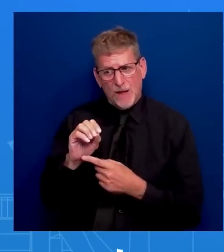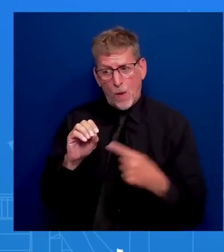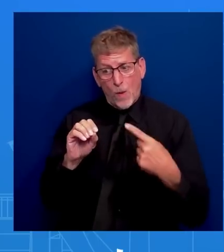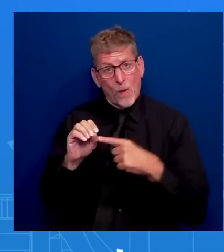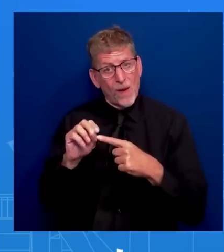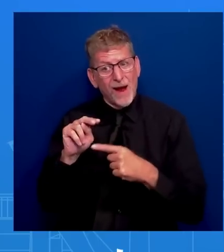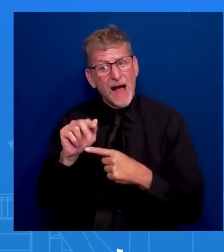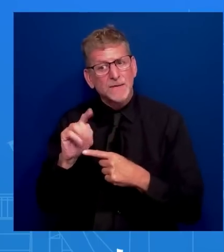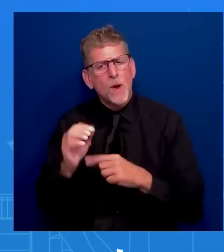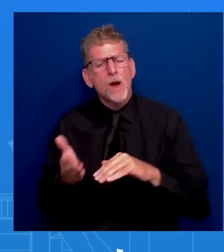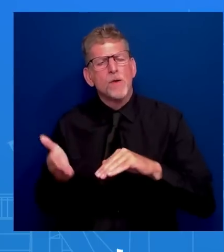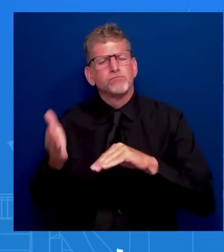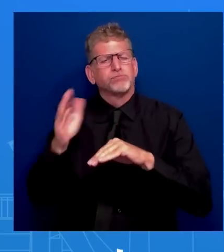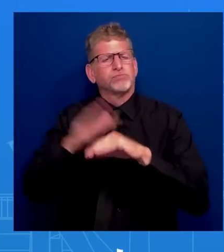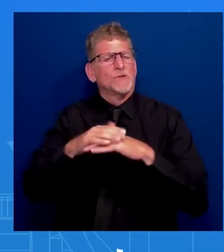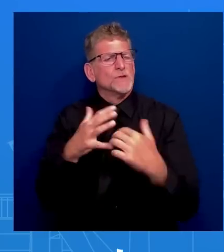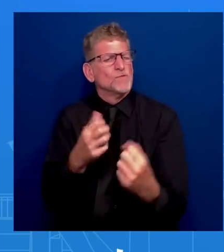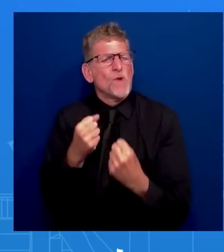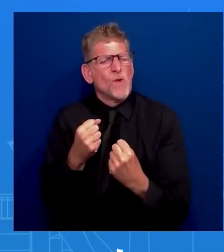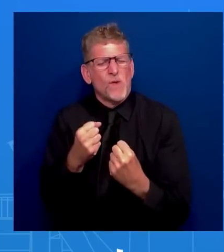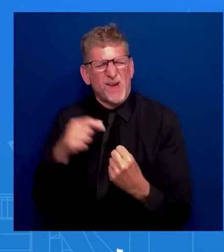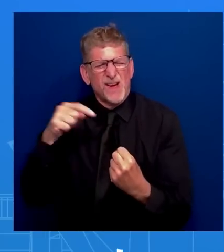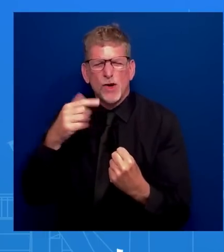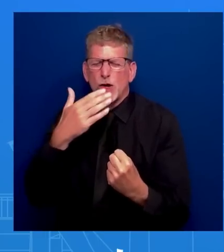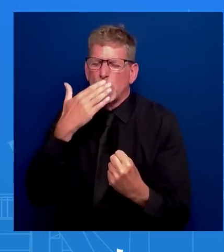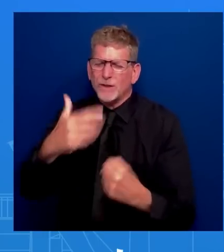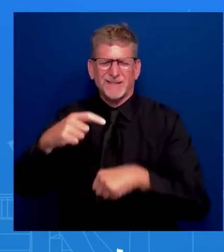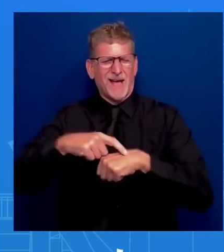has shattered peace and security in Europe,